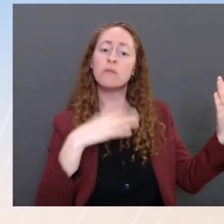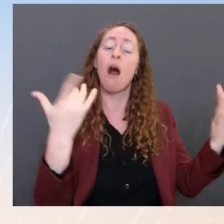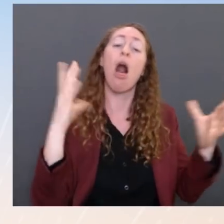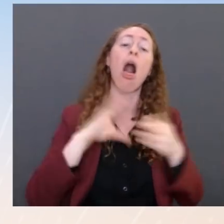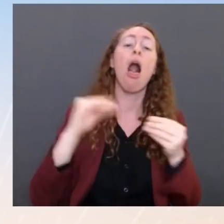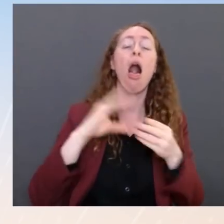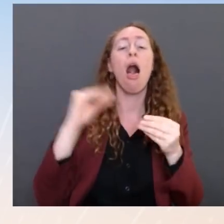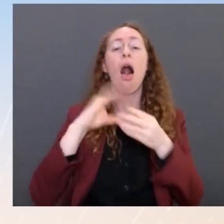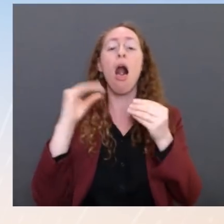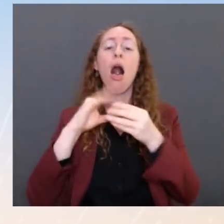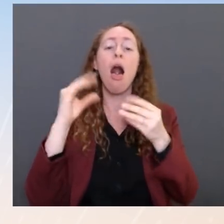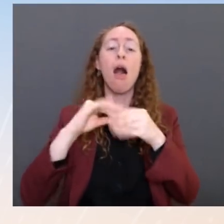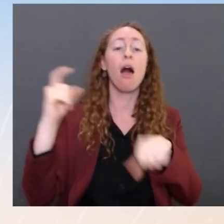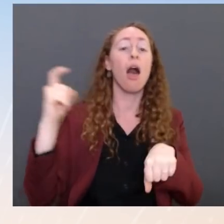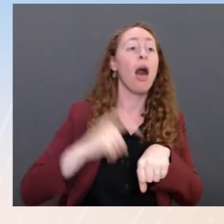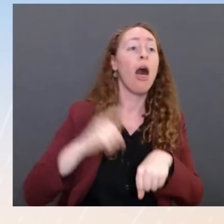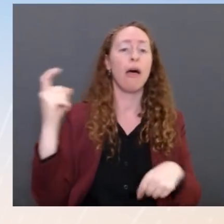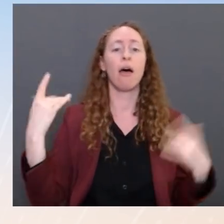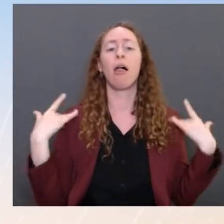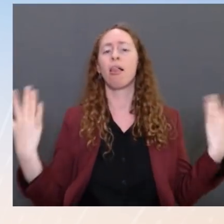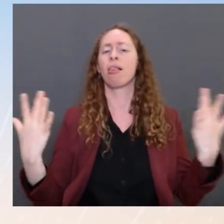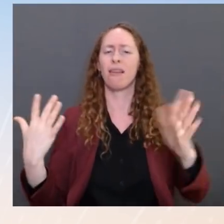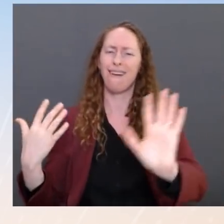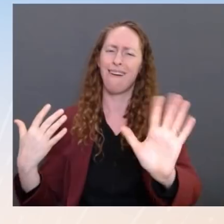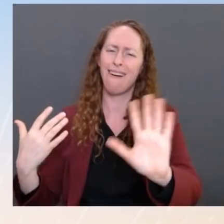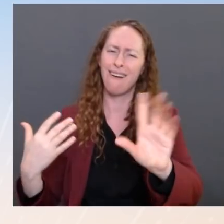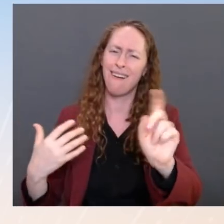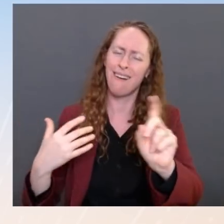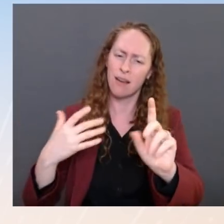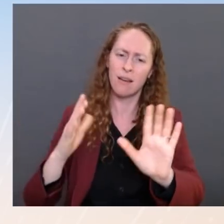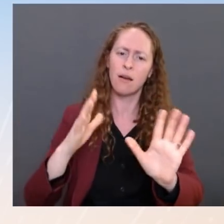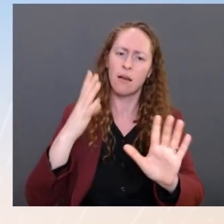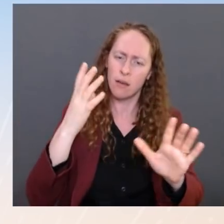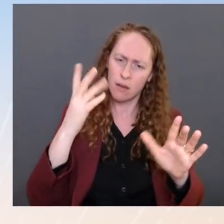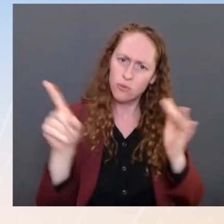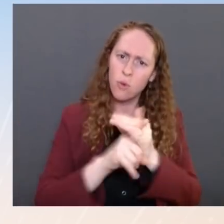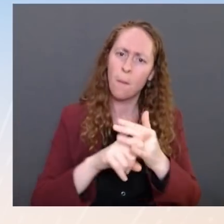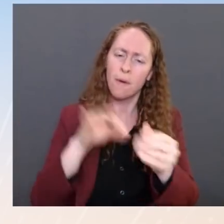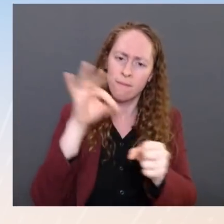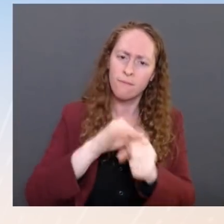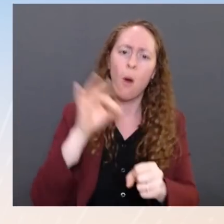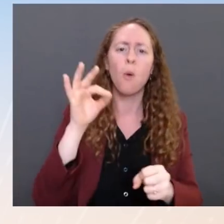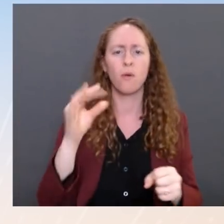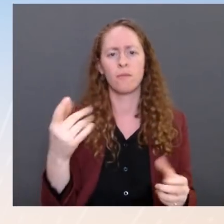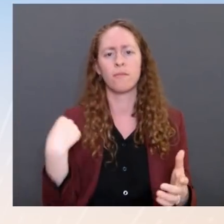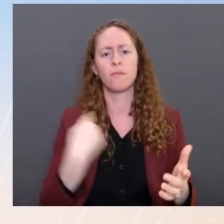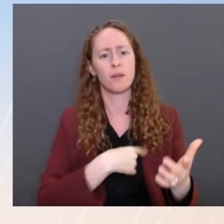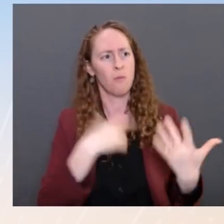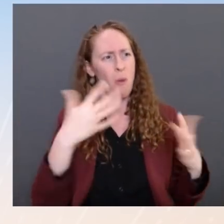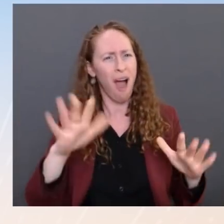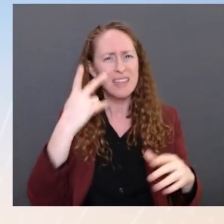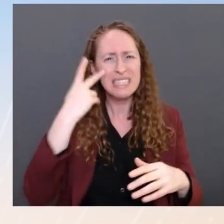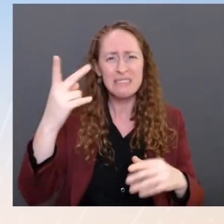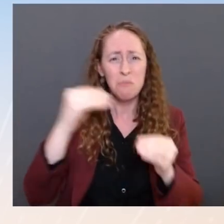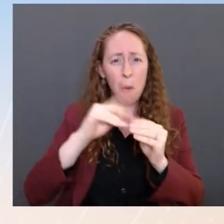our hope is to avoid another tragic one like this, and that will only come if we act with urgency throughout the remaining fight against the pandemic.